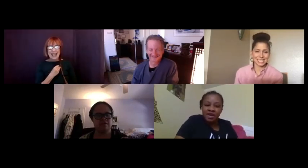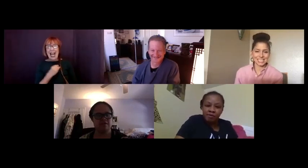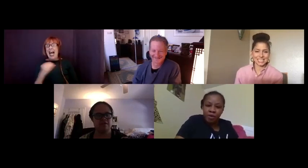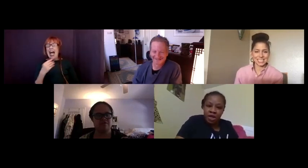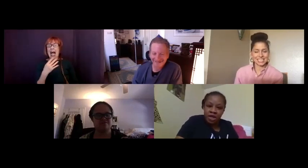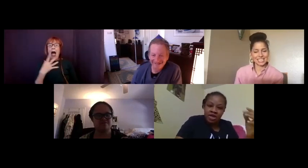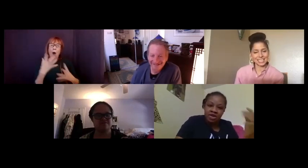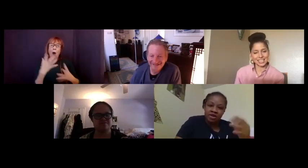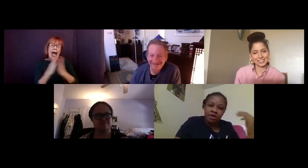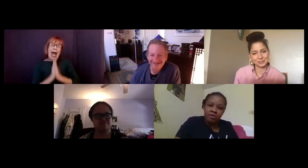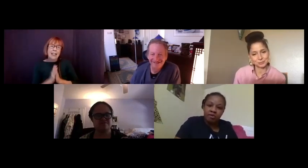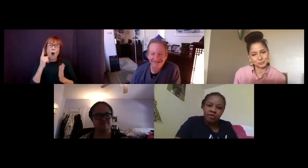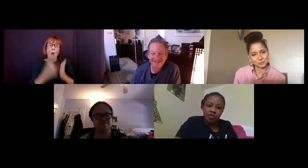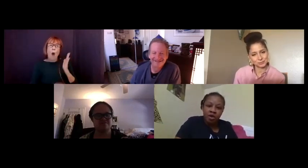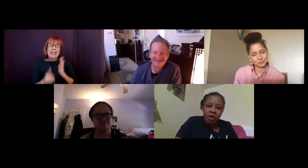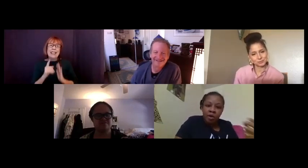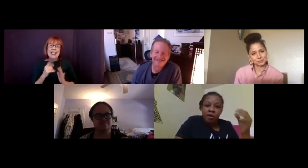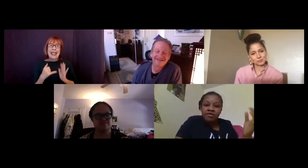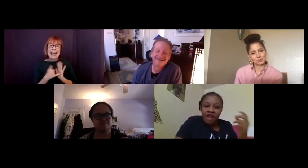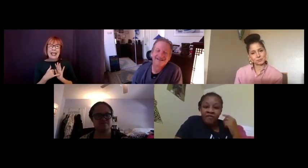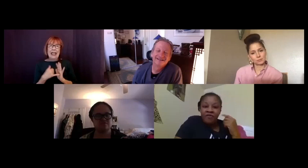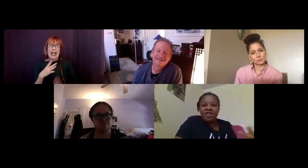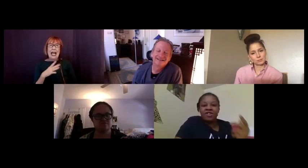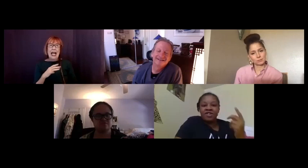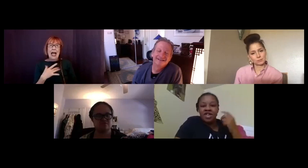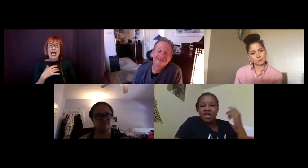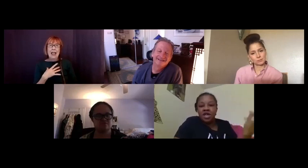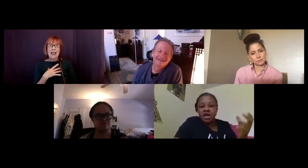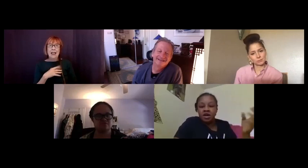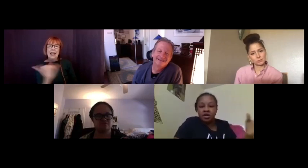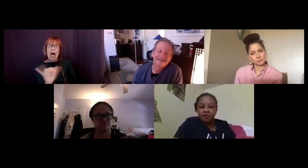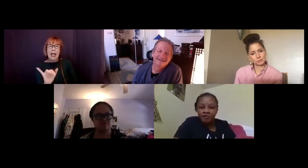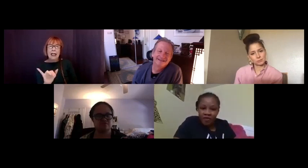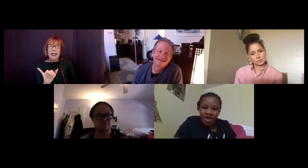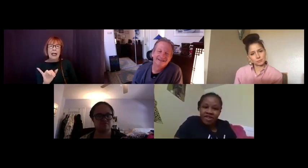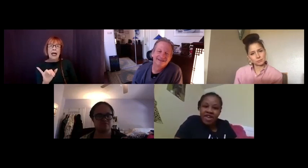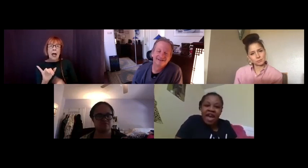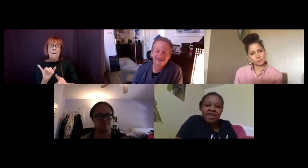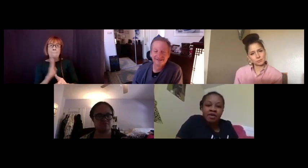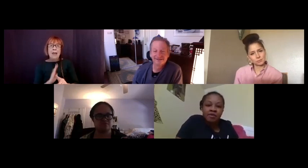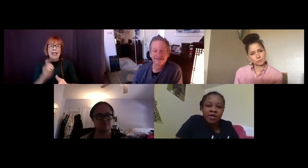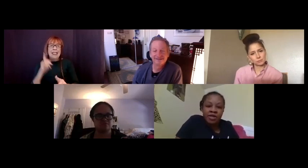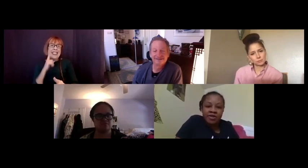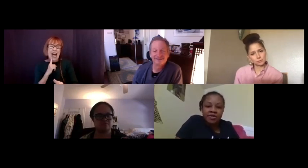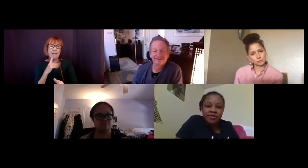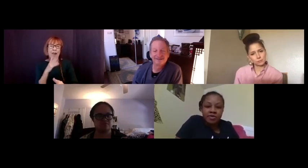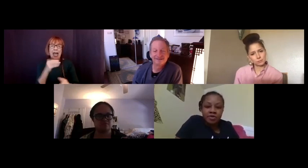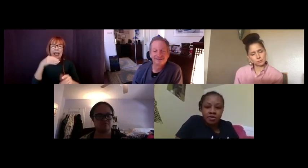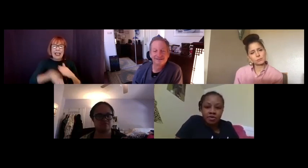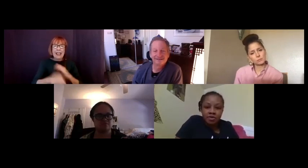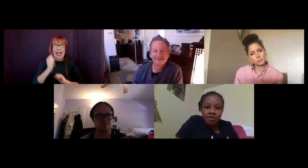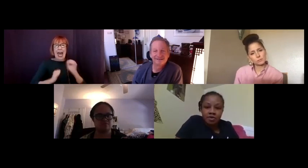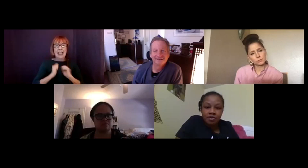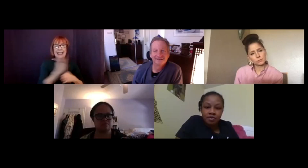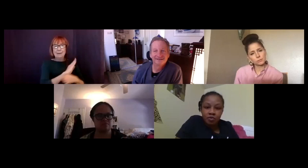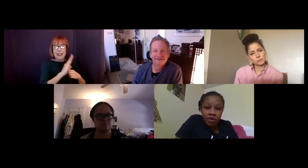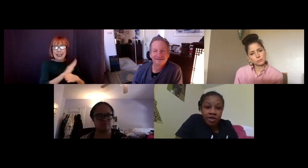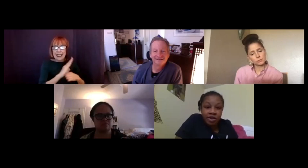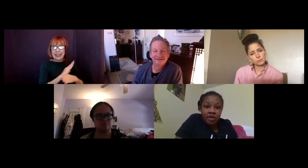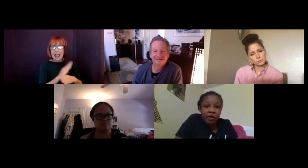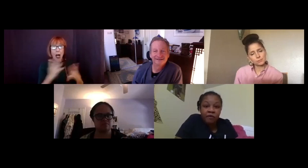ASHLEY - Being deaf in the acting business, was it hard for you?